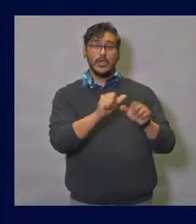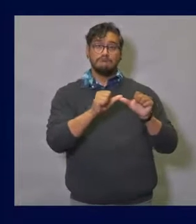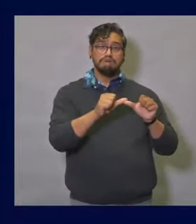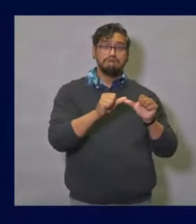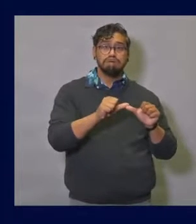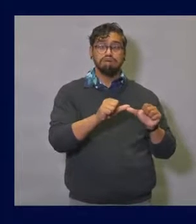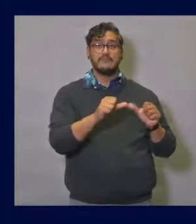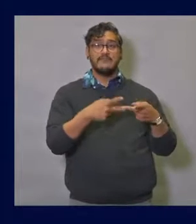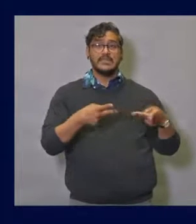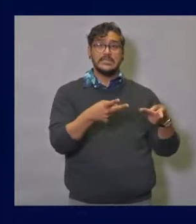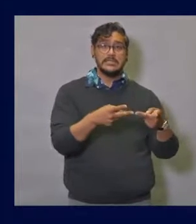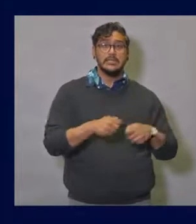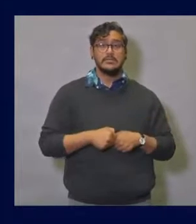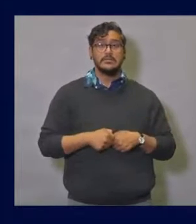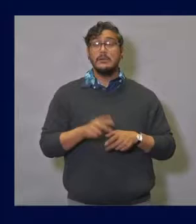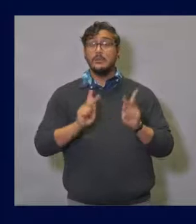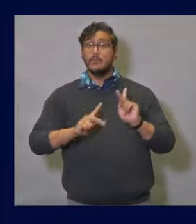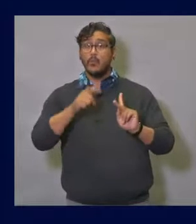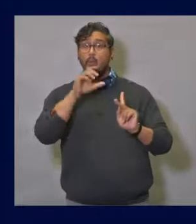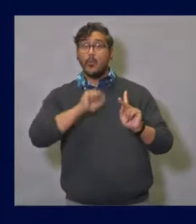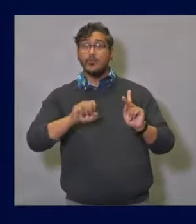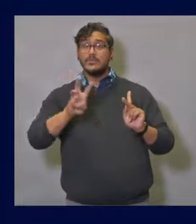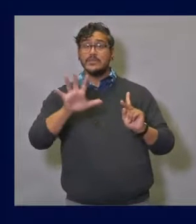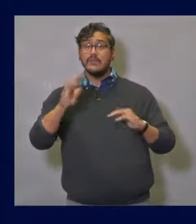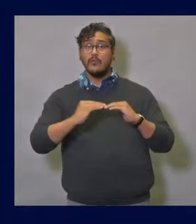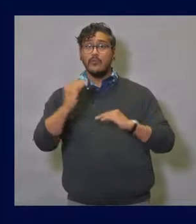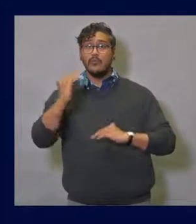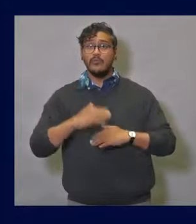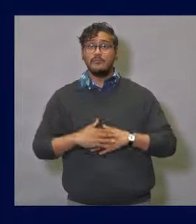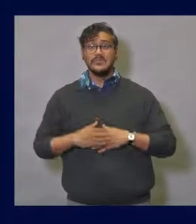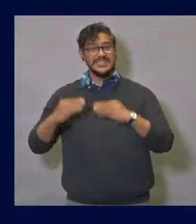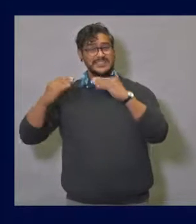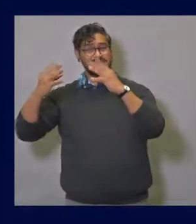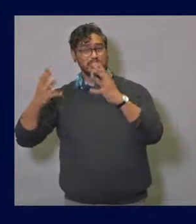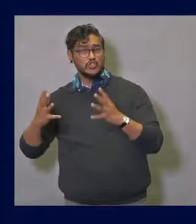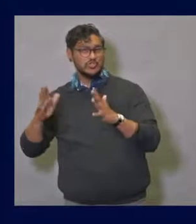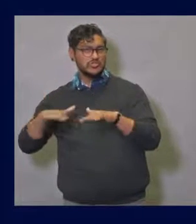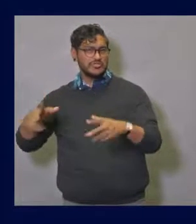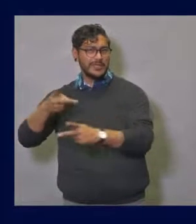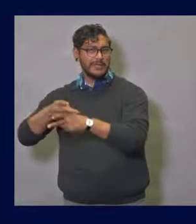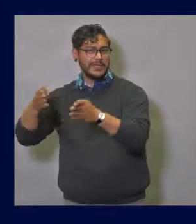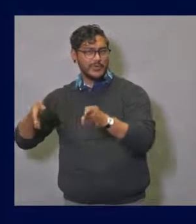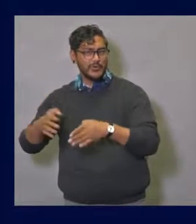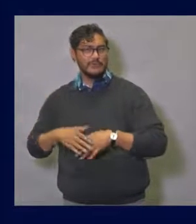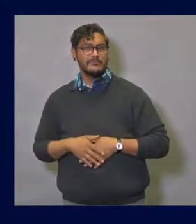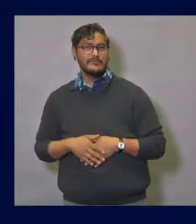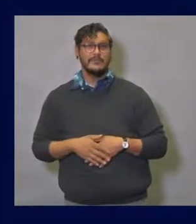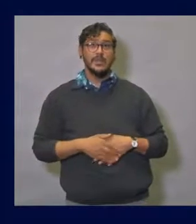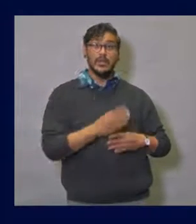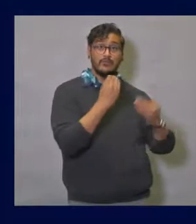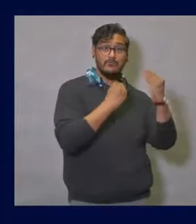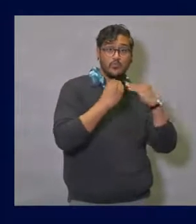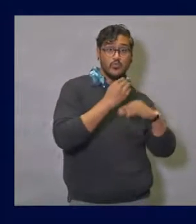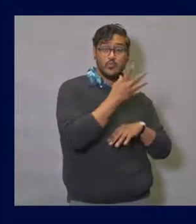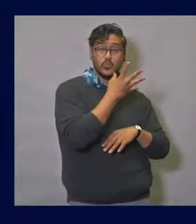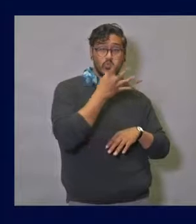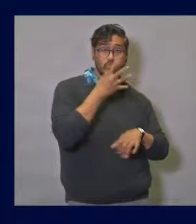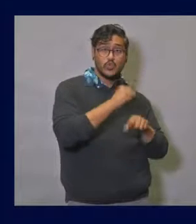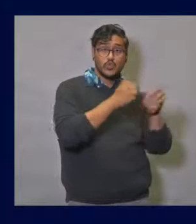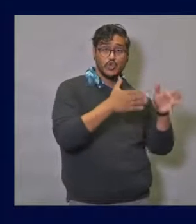AND STAFF AT LONG-TERM CARE FACILITIES, RESIDENTS WERE 65